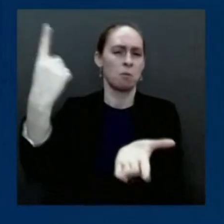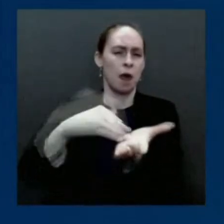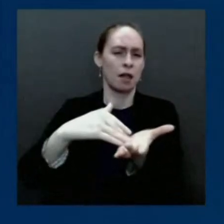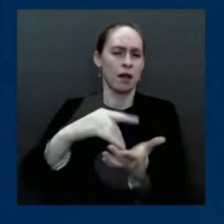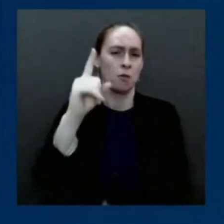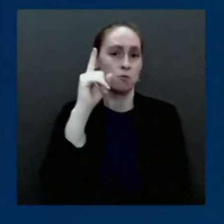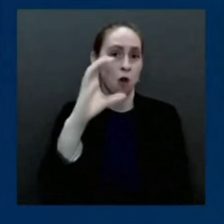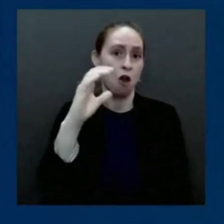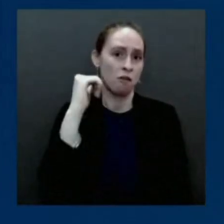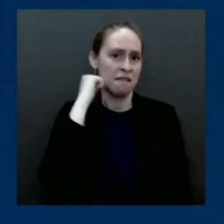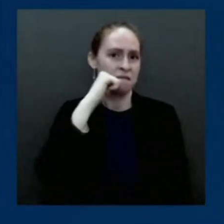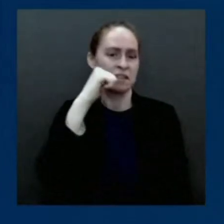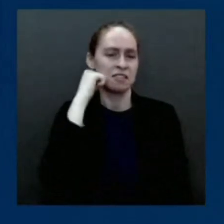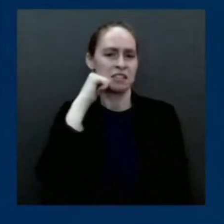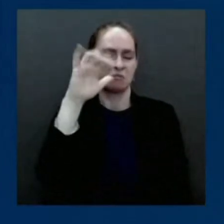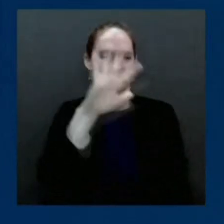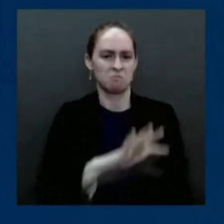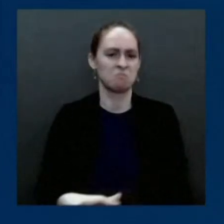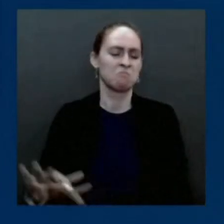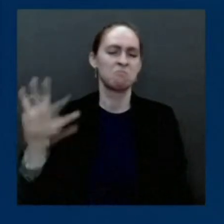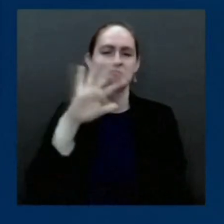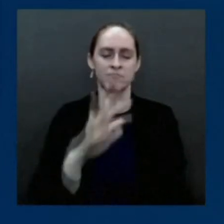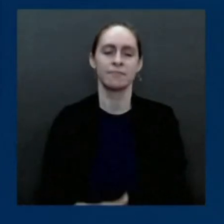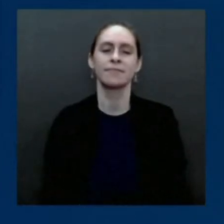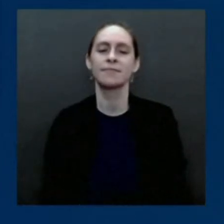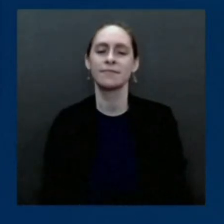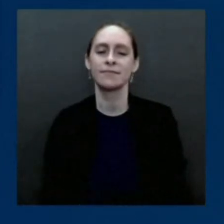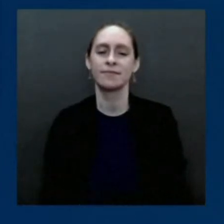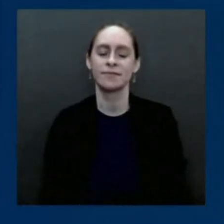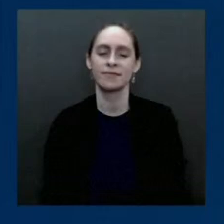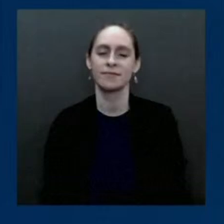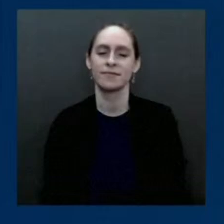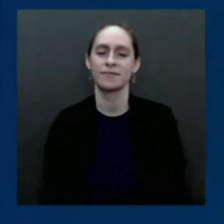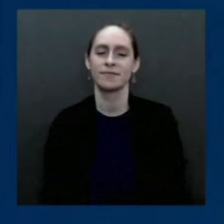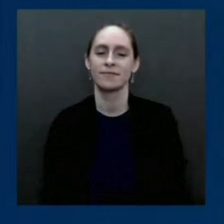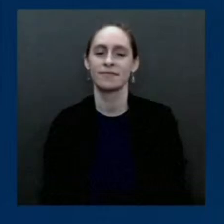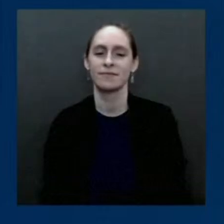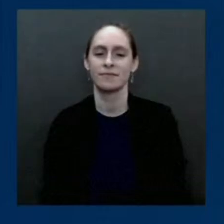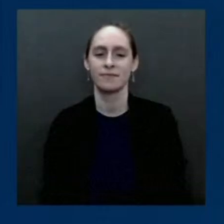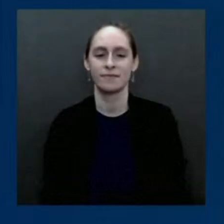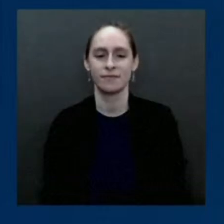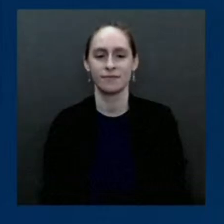AS YOU CONTINUE TO WATCH THIS TREND I WANT TO EMPHASIZE THAT